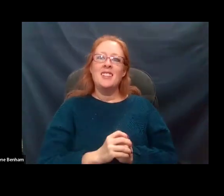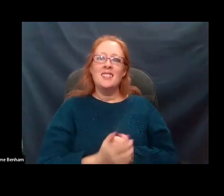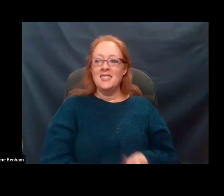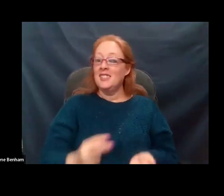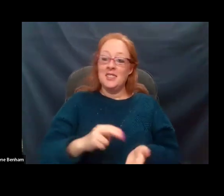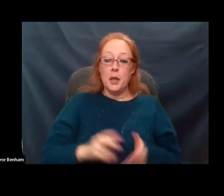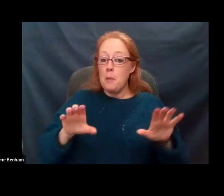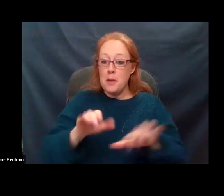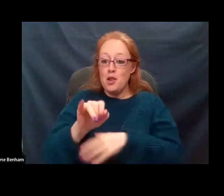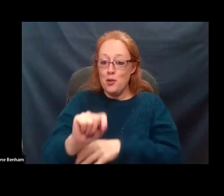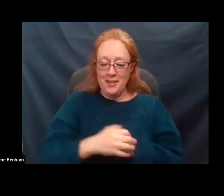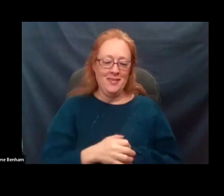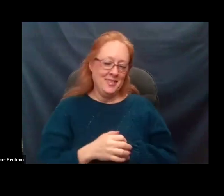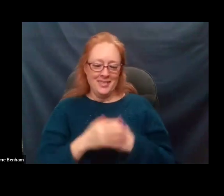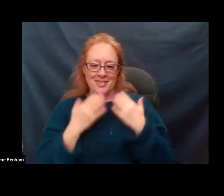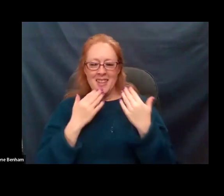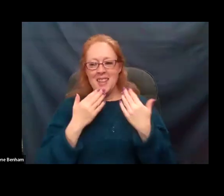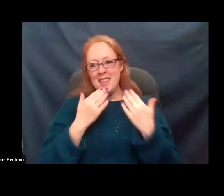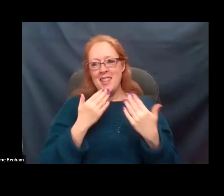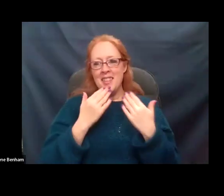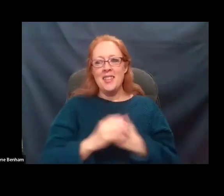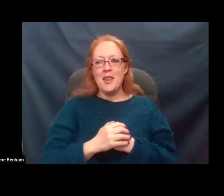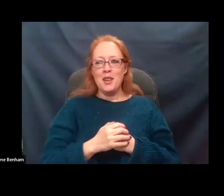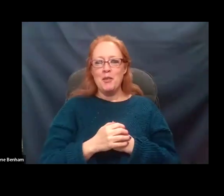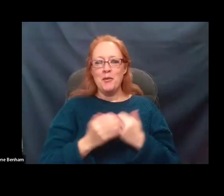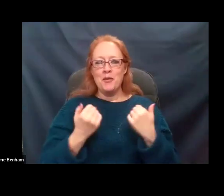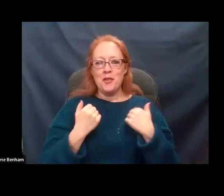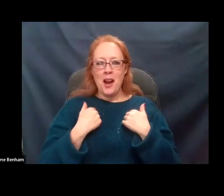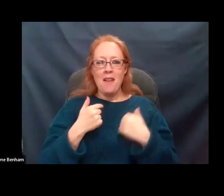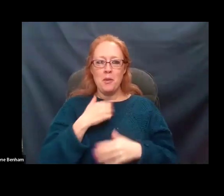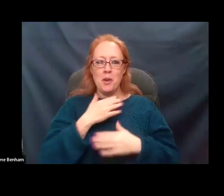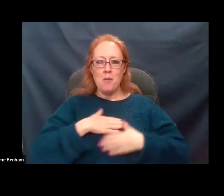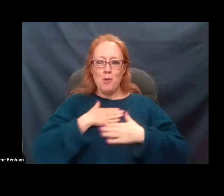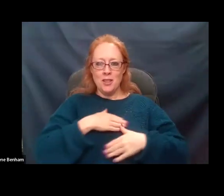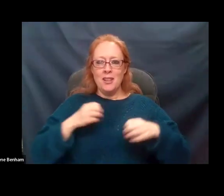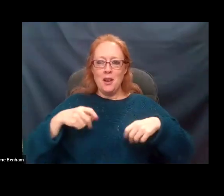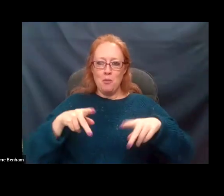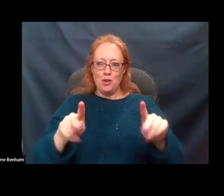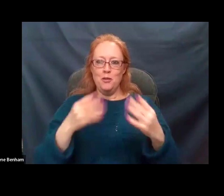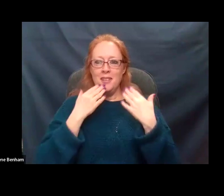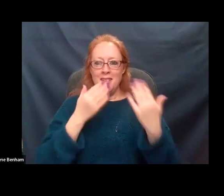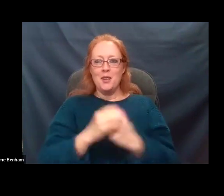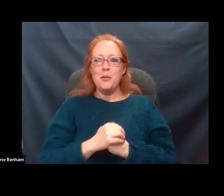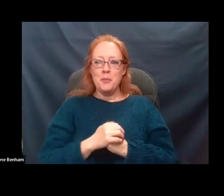We can all leave and be inspired to go change the world. All right. Thank you, all. All right. Thank you guys.